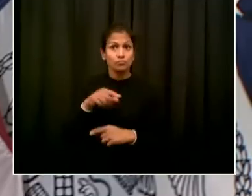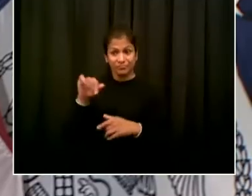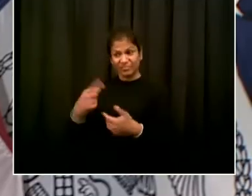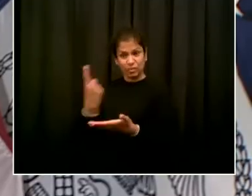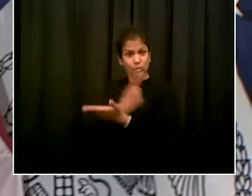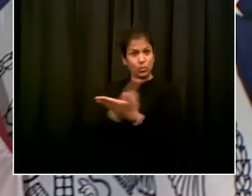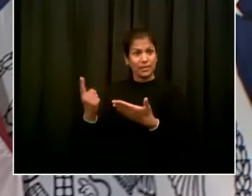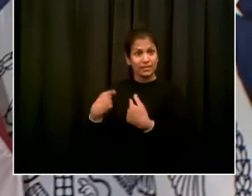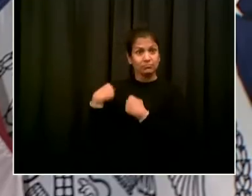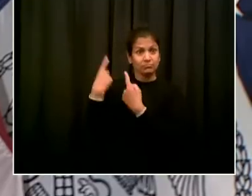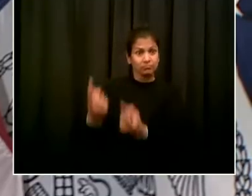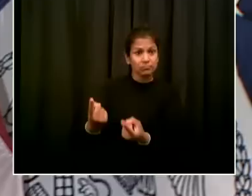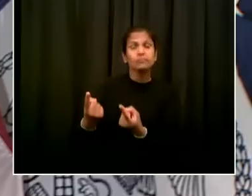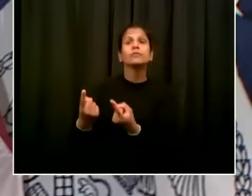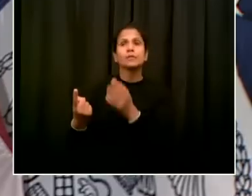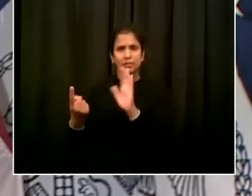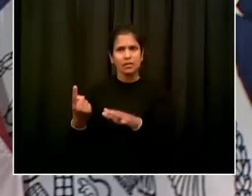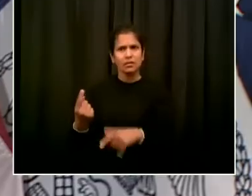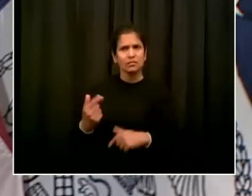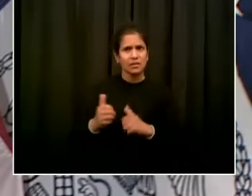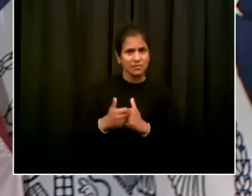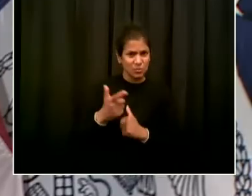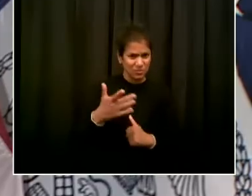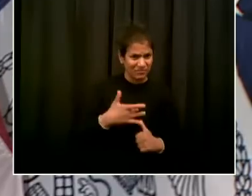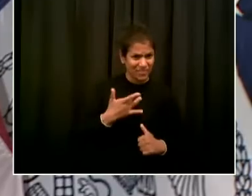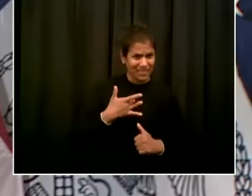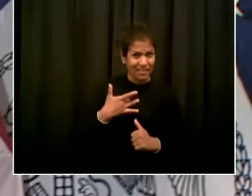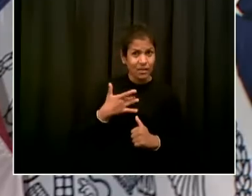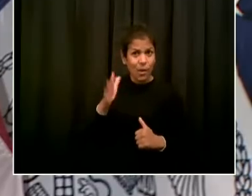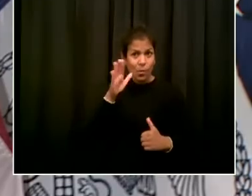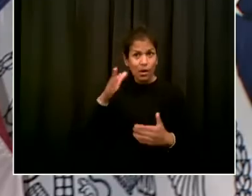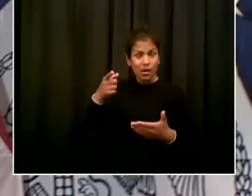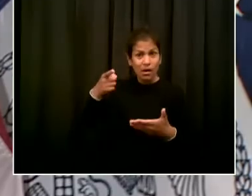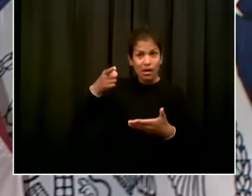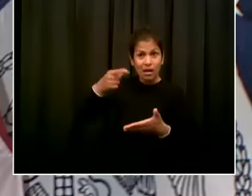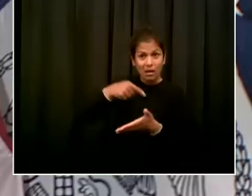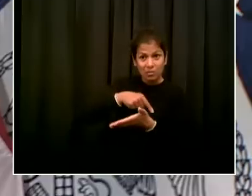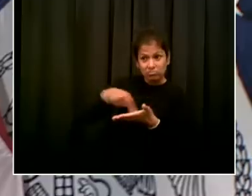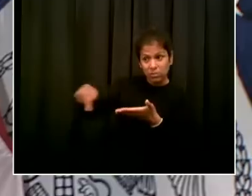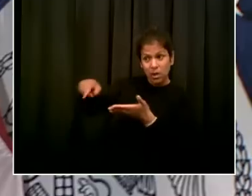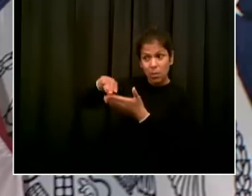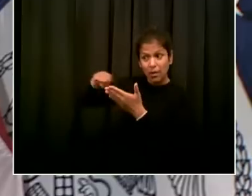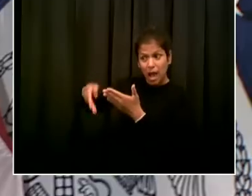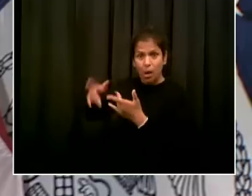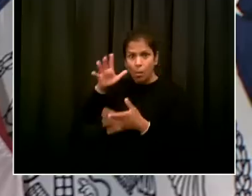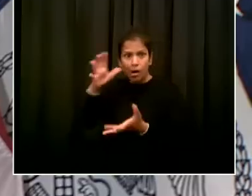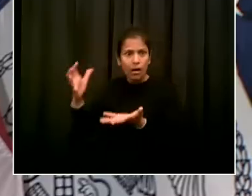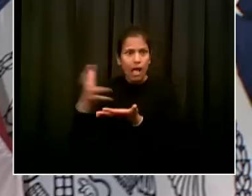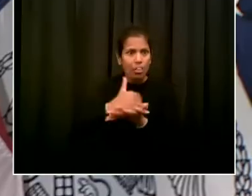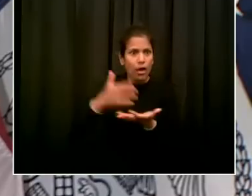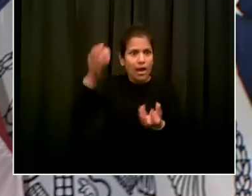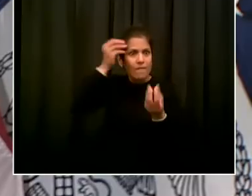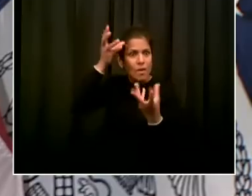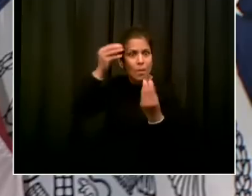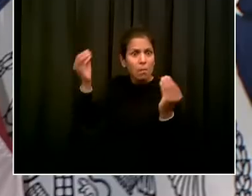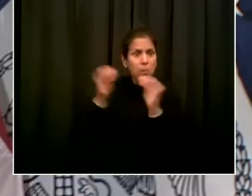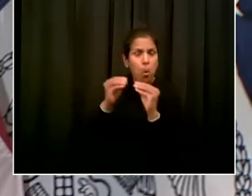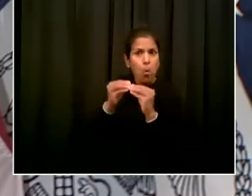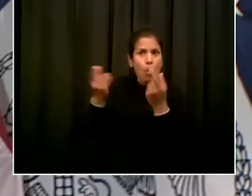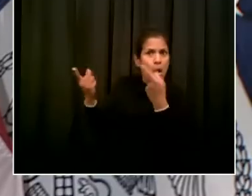WEEK IF THAT TWO